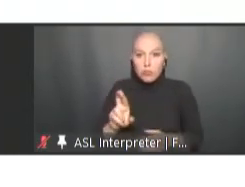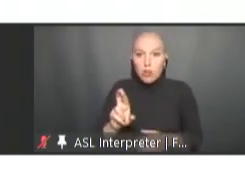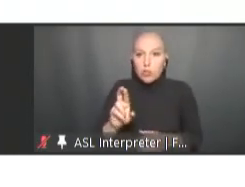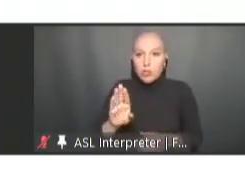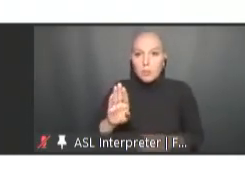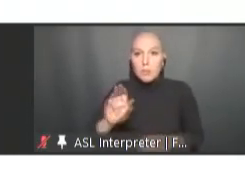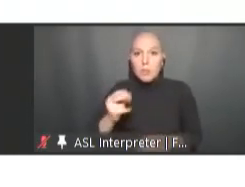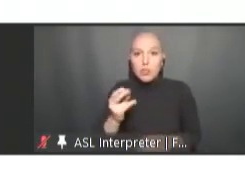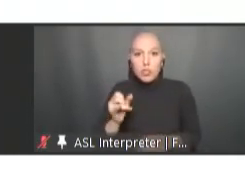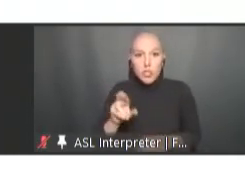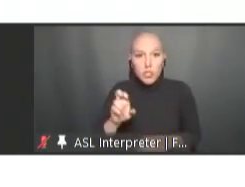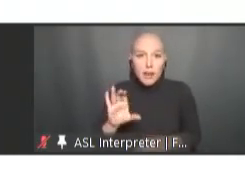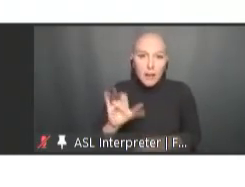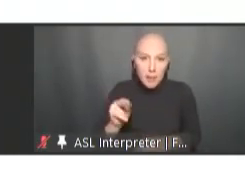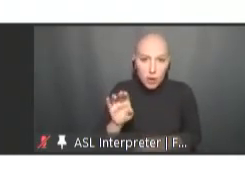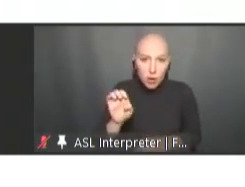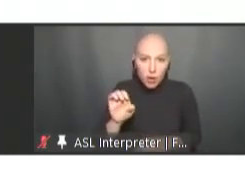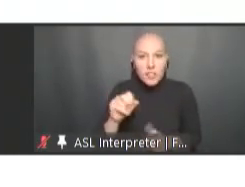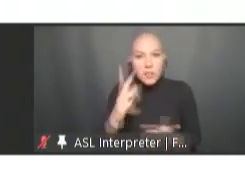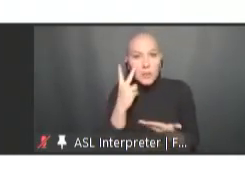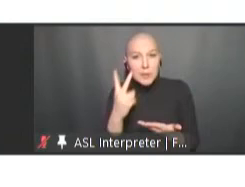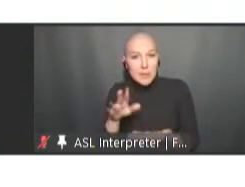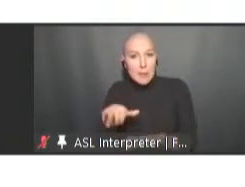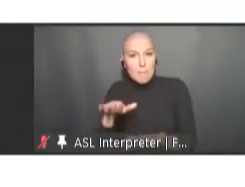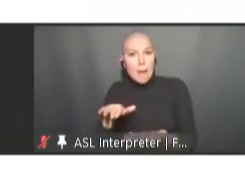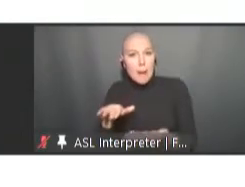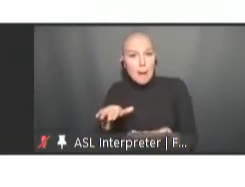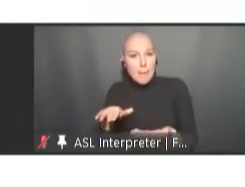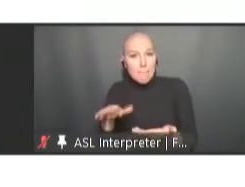bottom right-hand corner of the White House response team on vaccination.